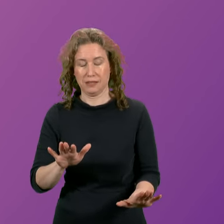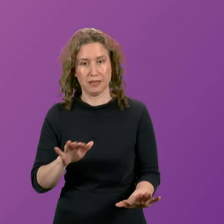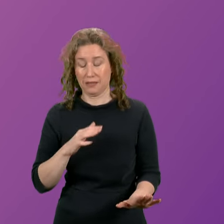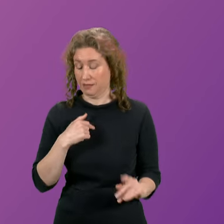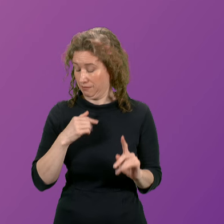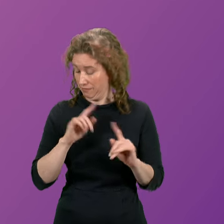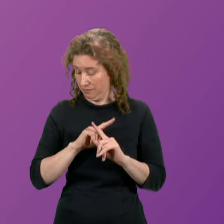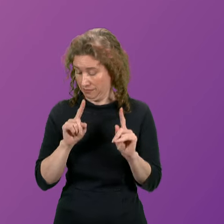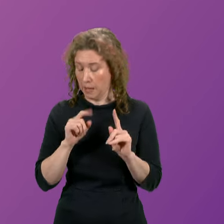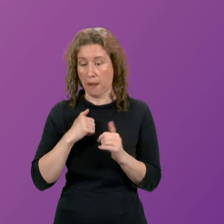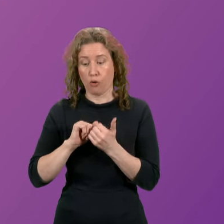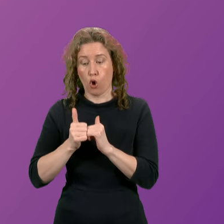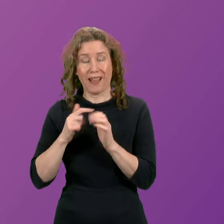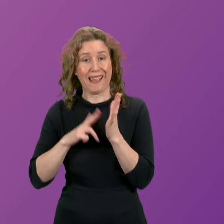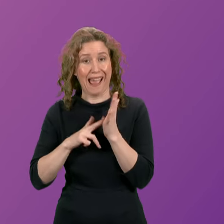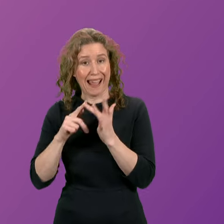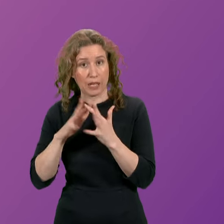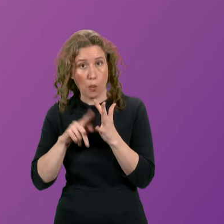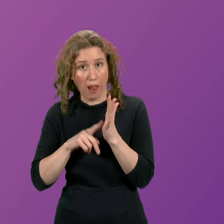My colleagues Annie Wells and Oliver Mundell,